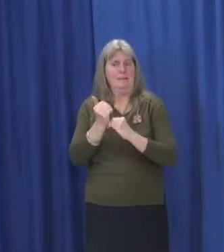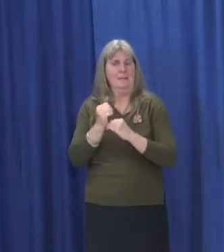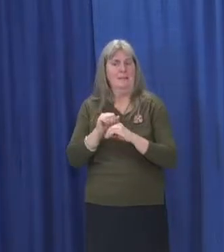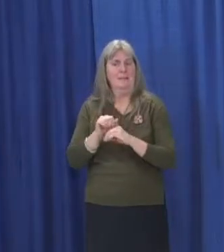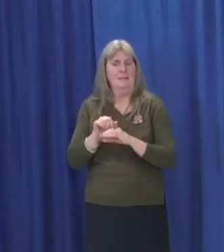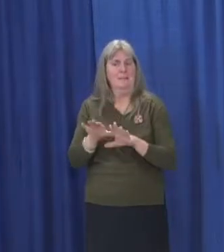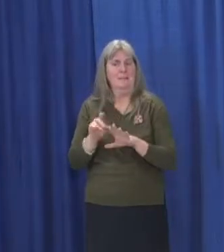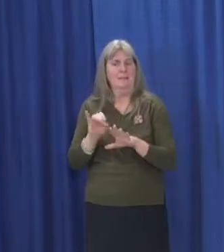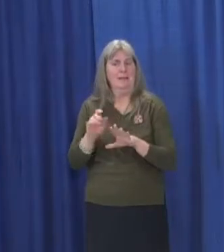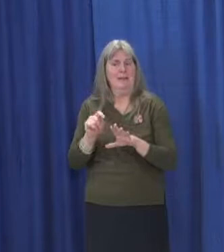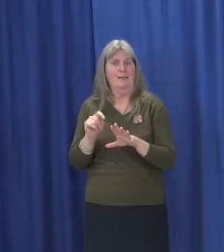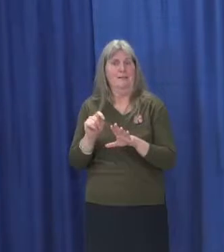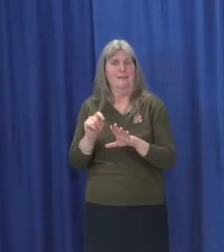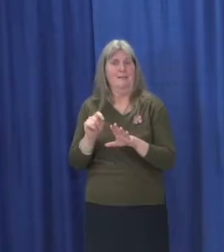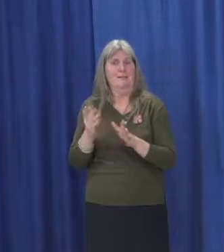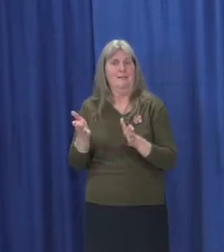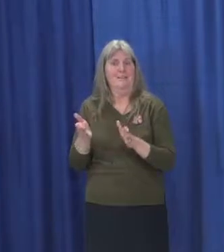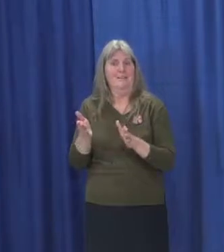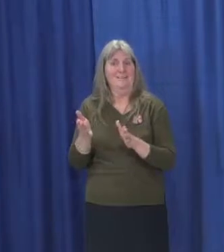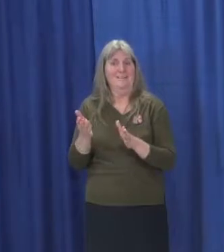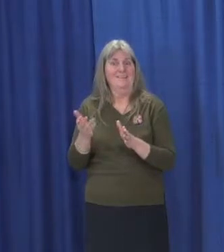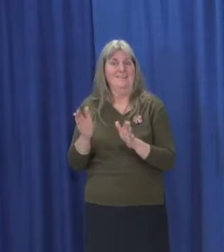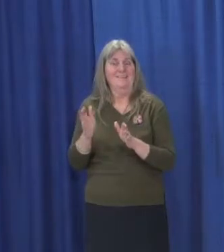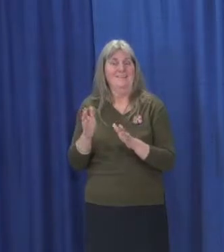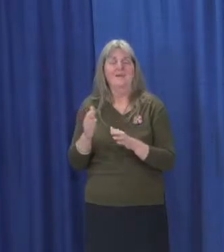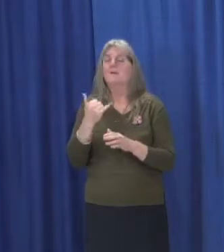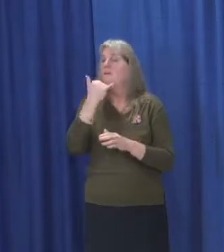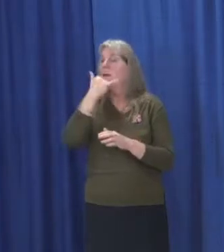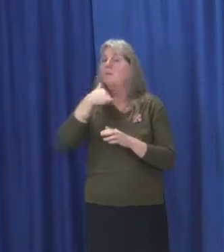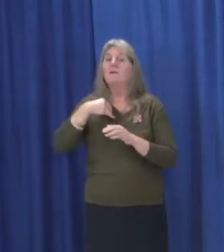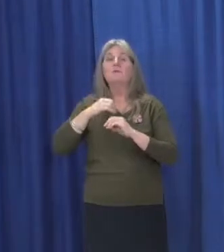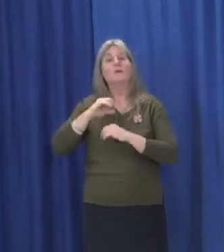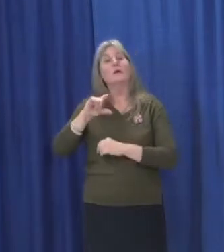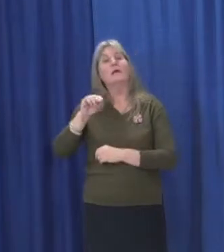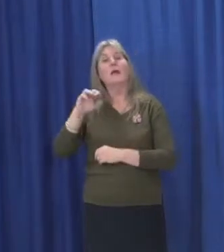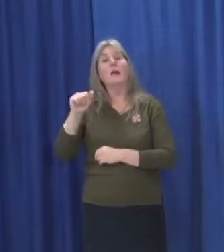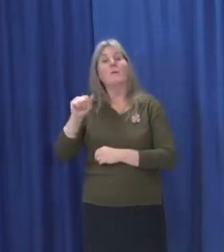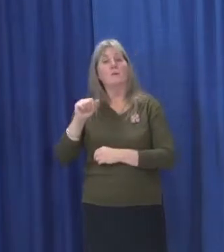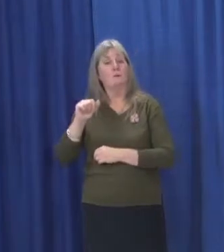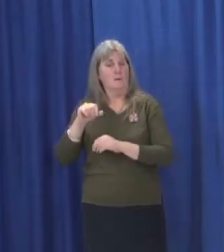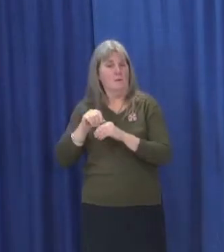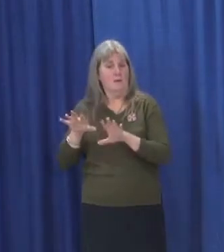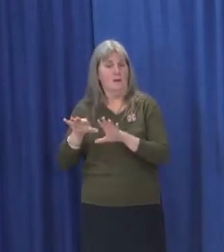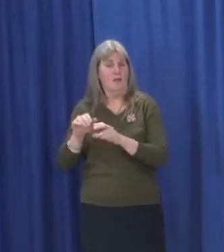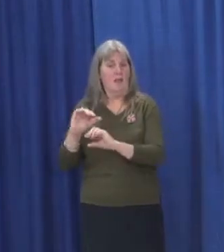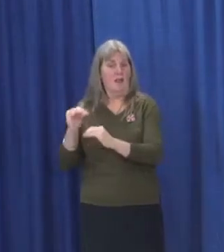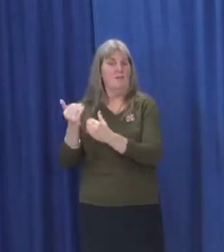spread of the Delta wave we had of the gamma wave.